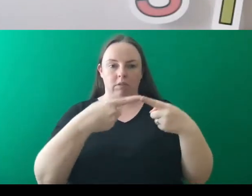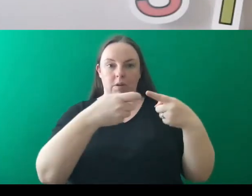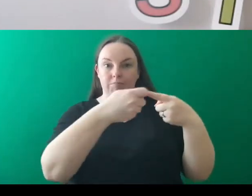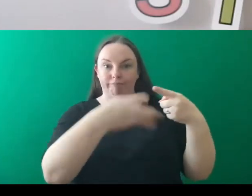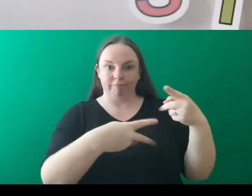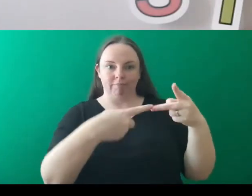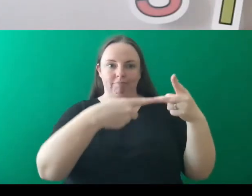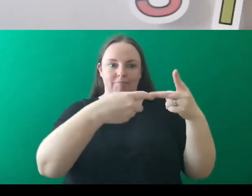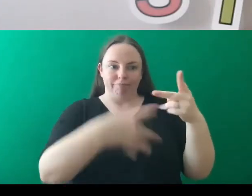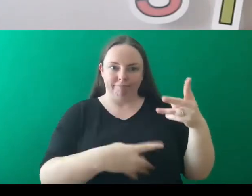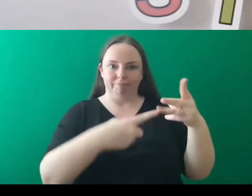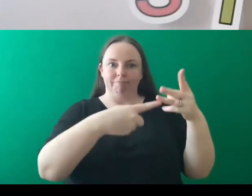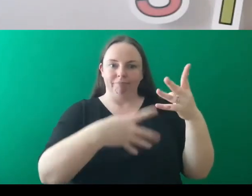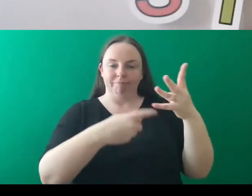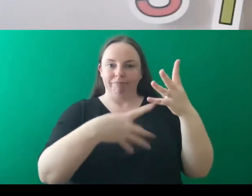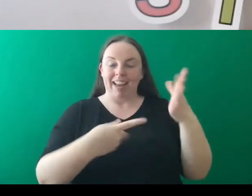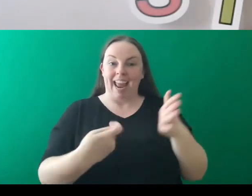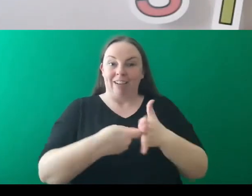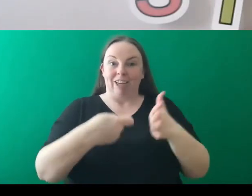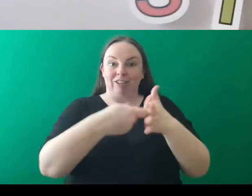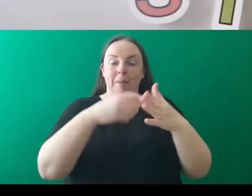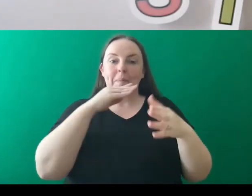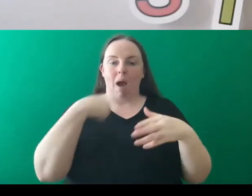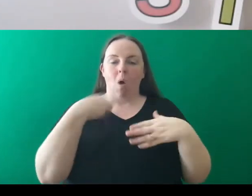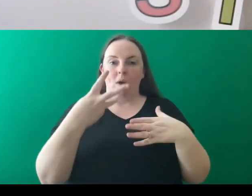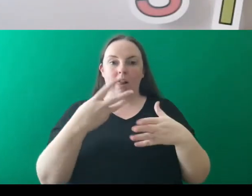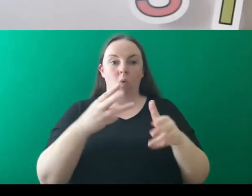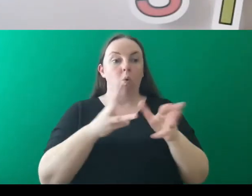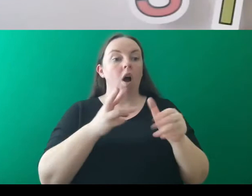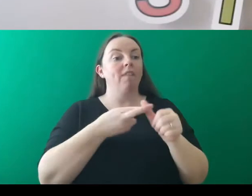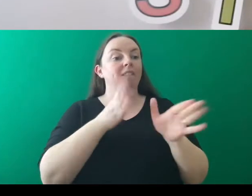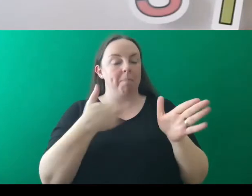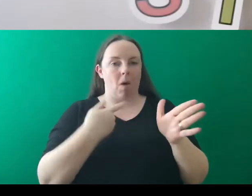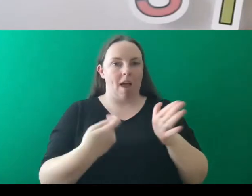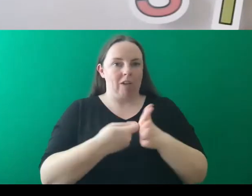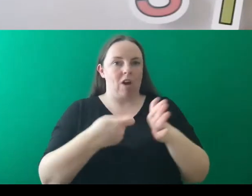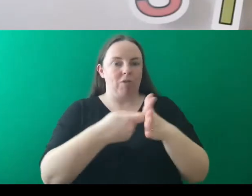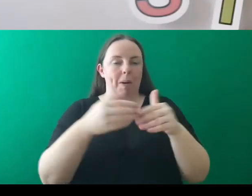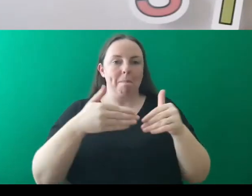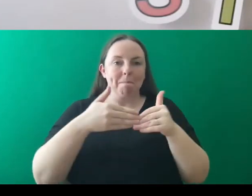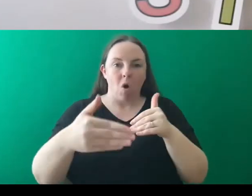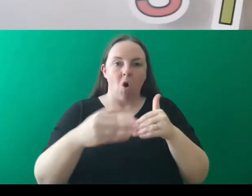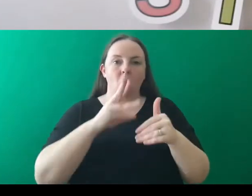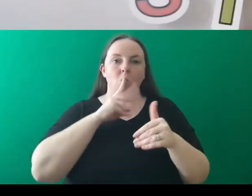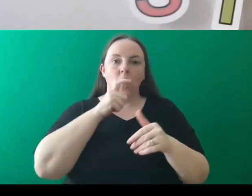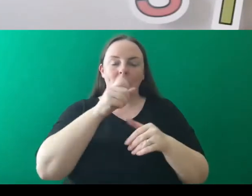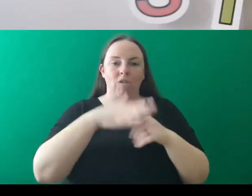project, which means that we are going to extend the work that we have done by adding more maths, geography, environmental